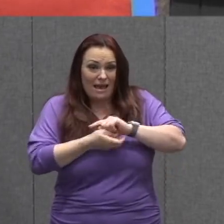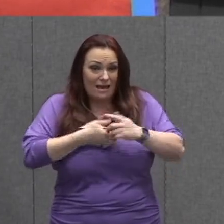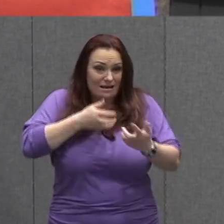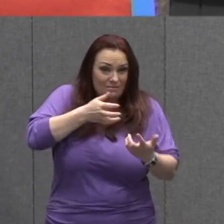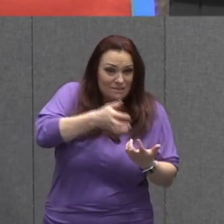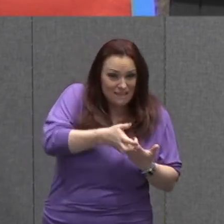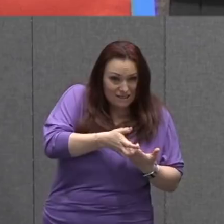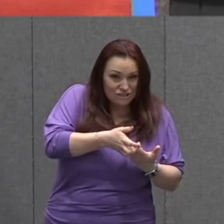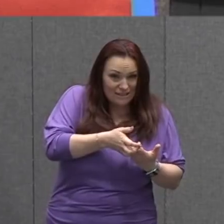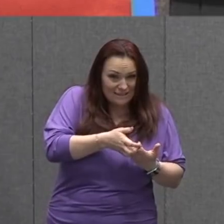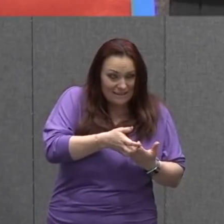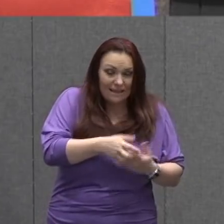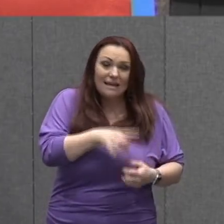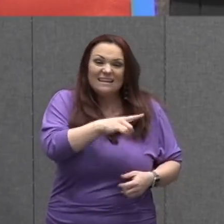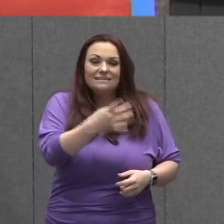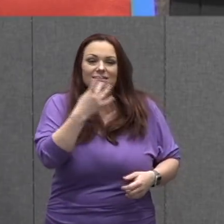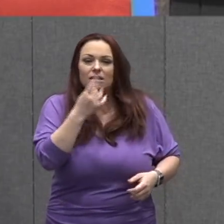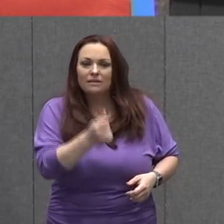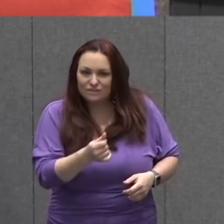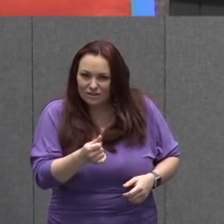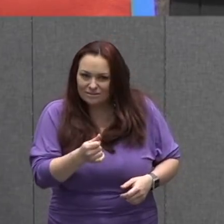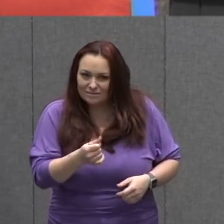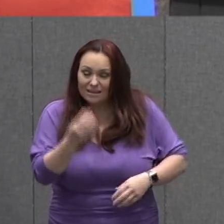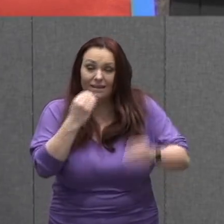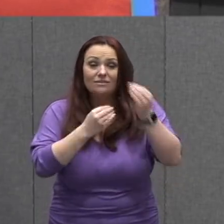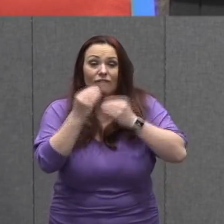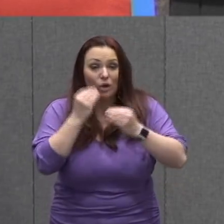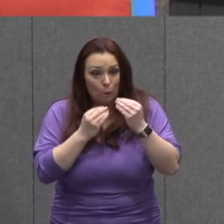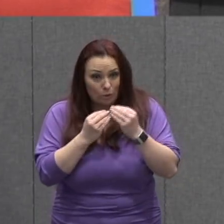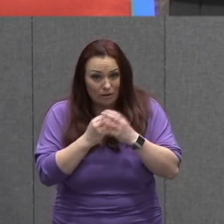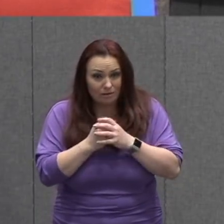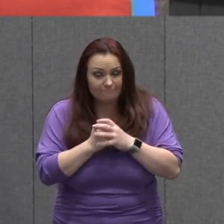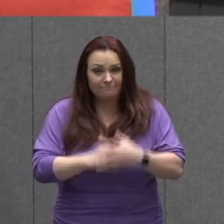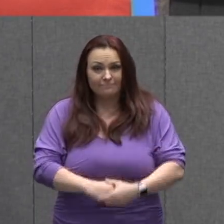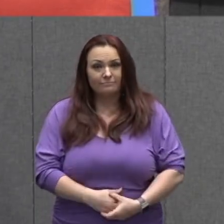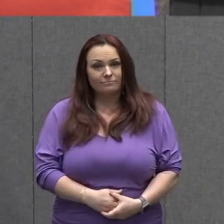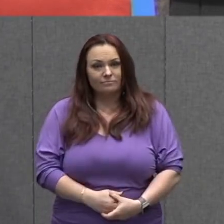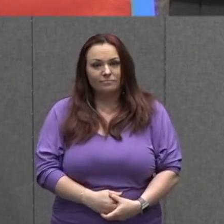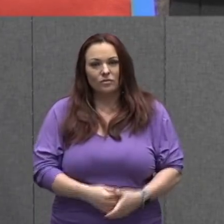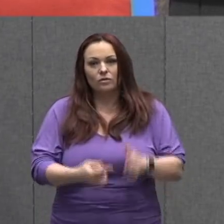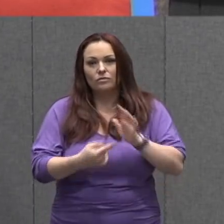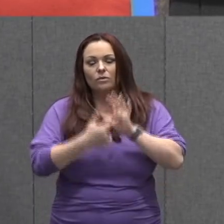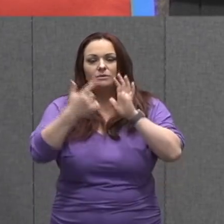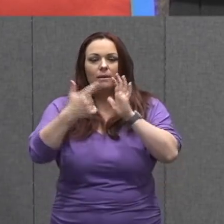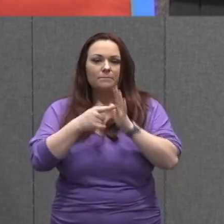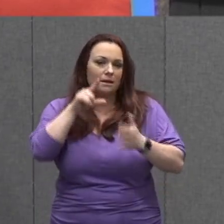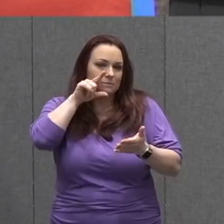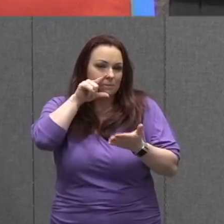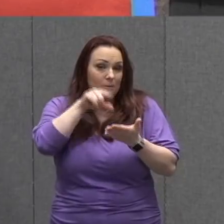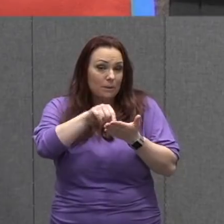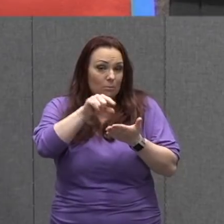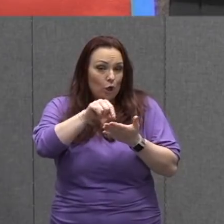is that it's tasty, it's food. And so sometimes a little bird or maybe a little squirrel